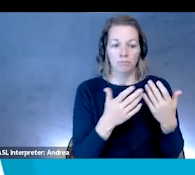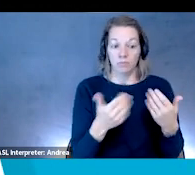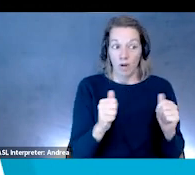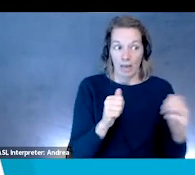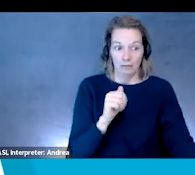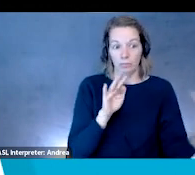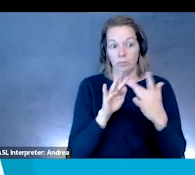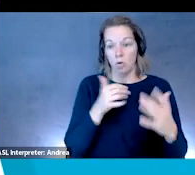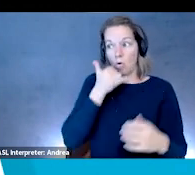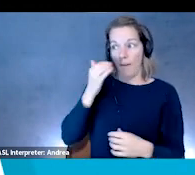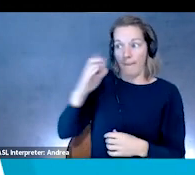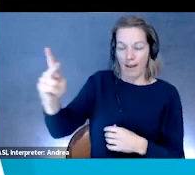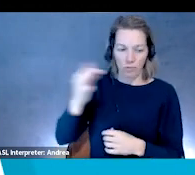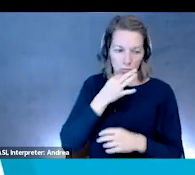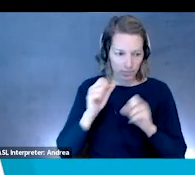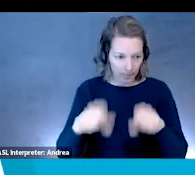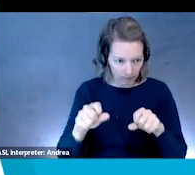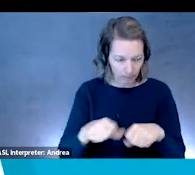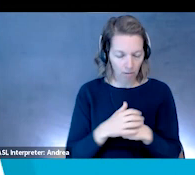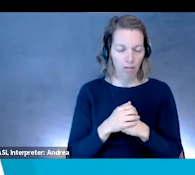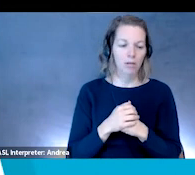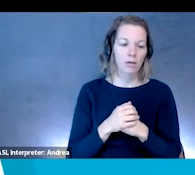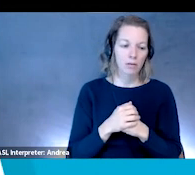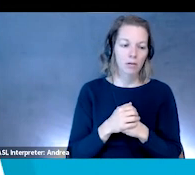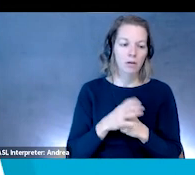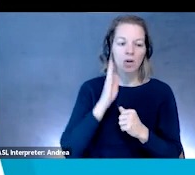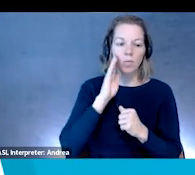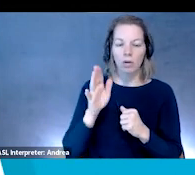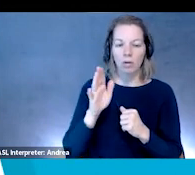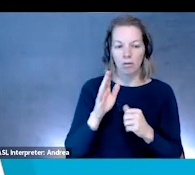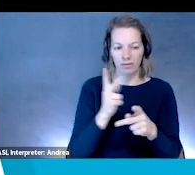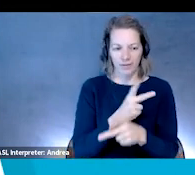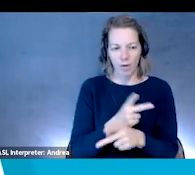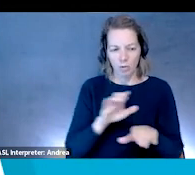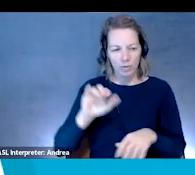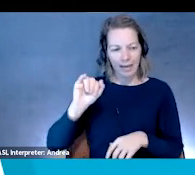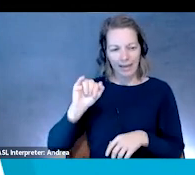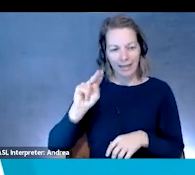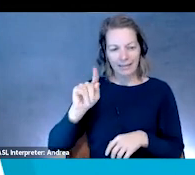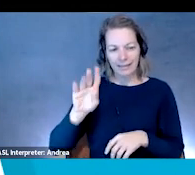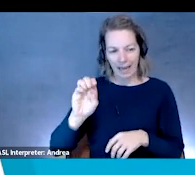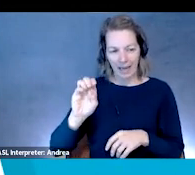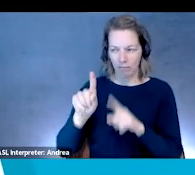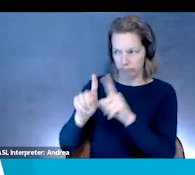YOU CAN REACH OUT AND LEAVE A VOICEMAIL, AND YOU CAN REACH OUT TO